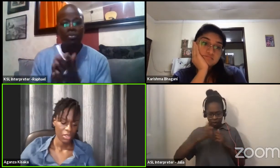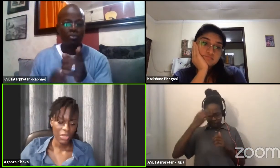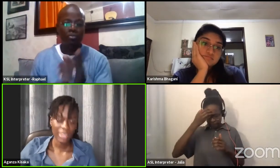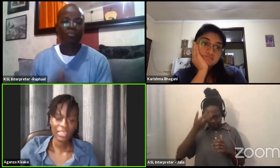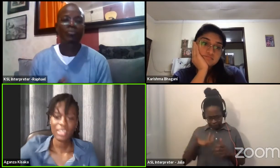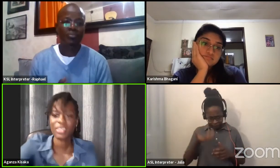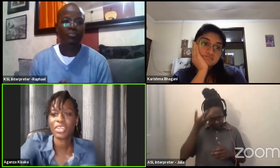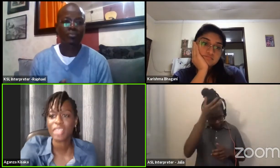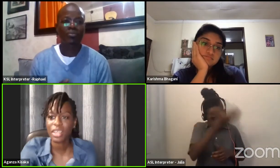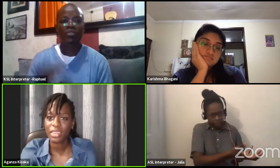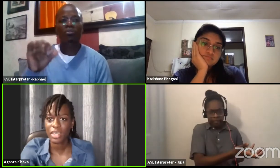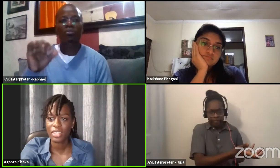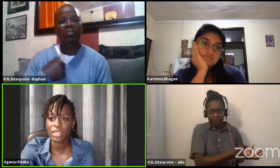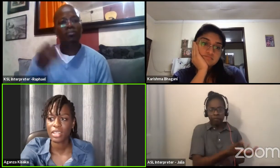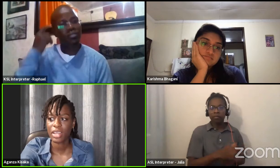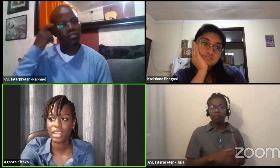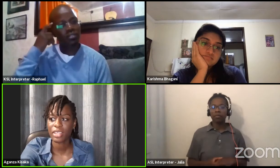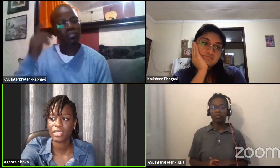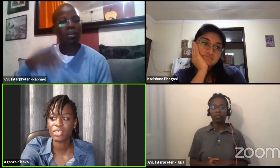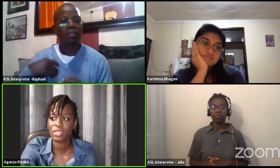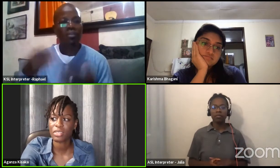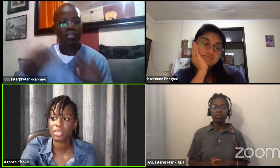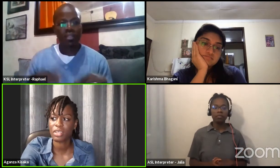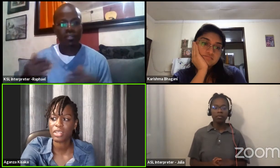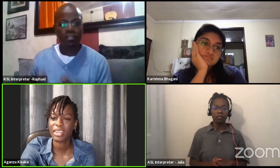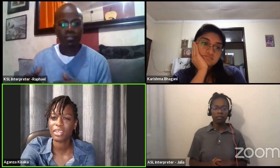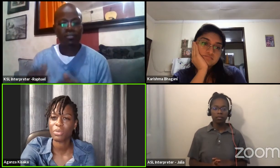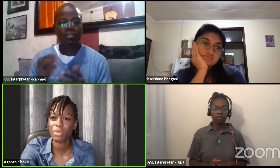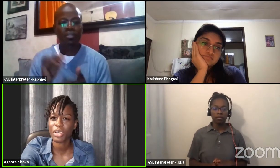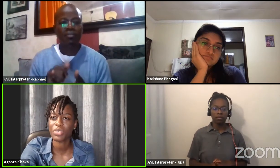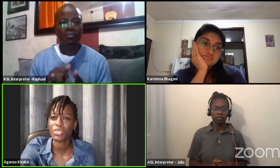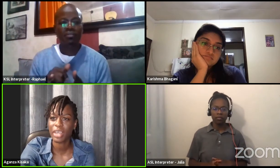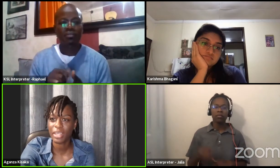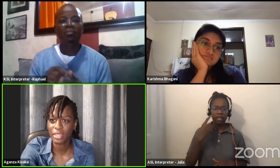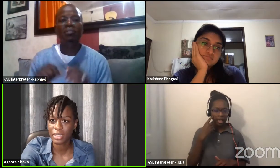So I think there is a theater that can work in Uganda